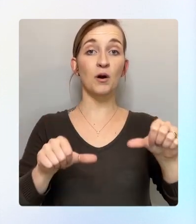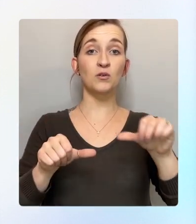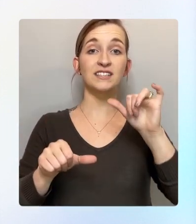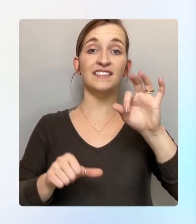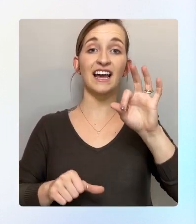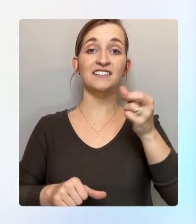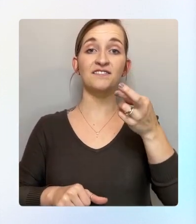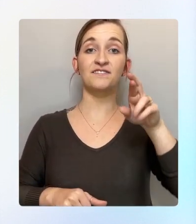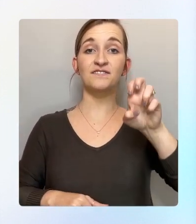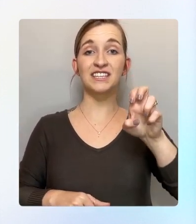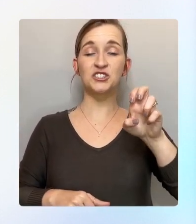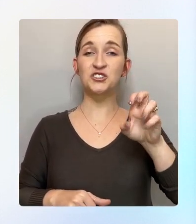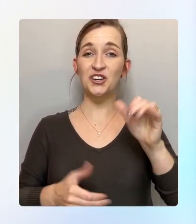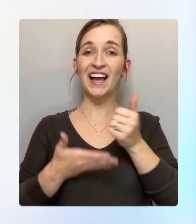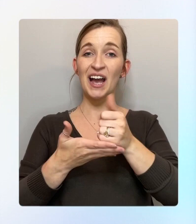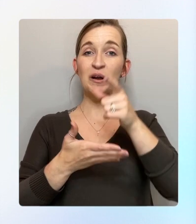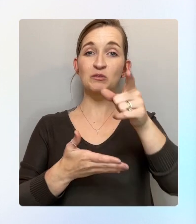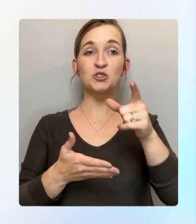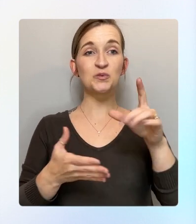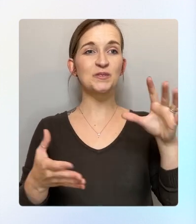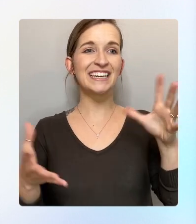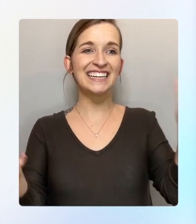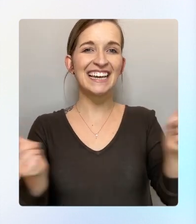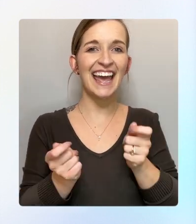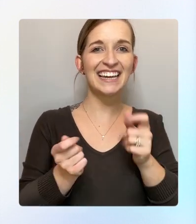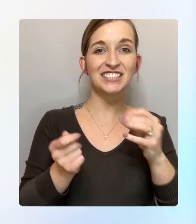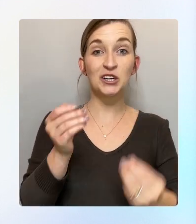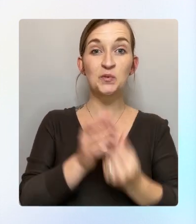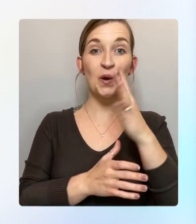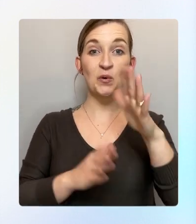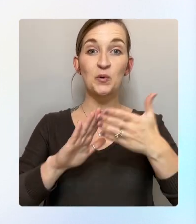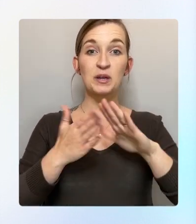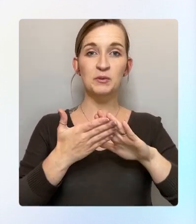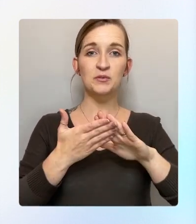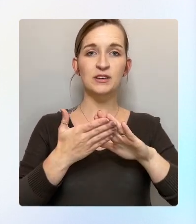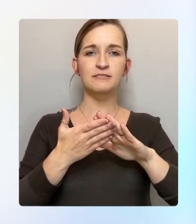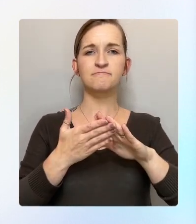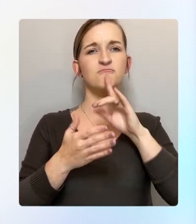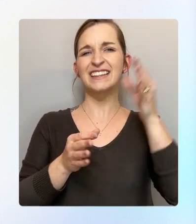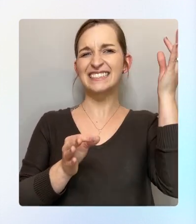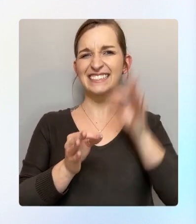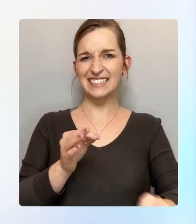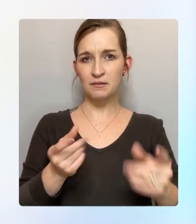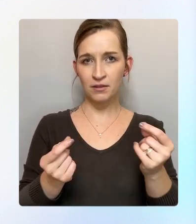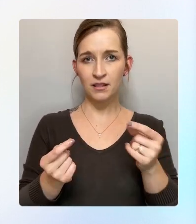How it works is simple. You provide some really great images and descriptions of your game,